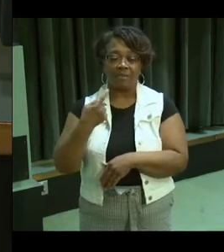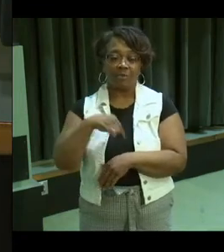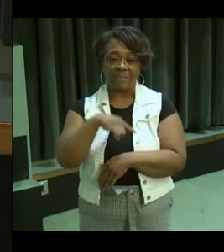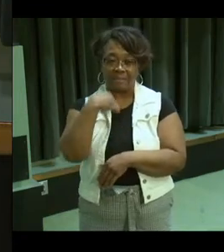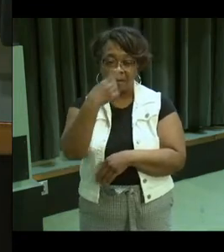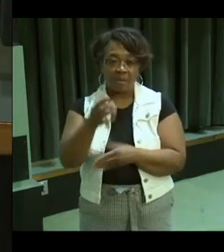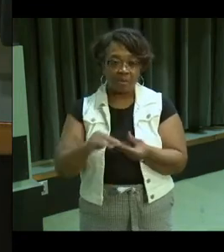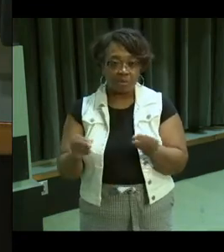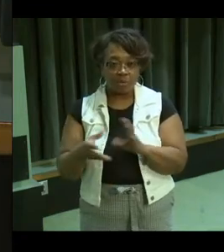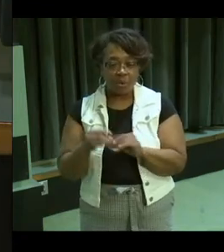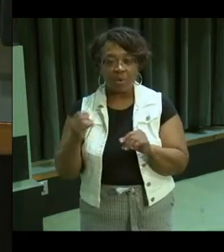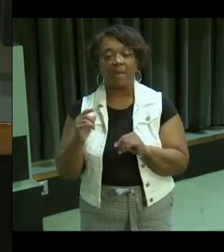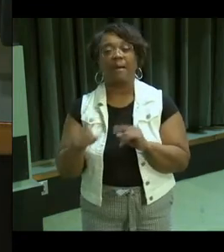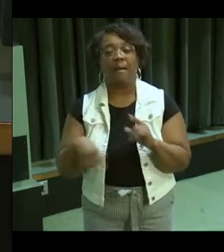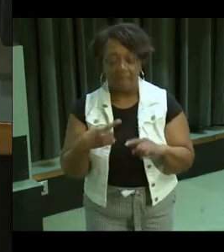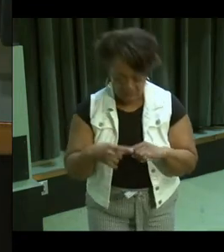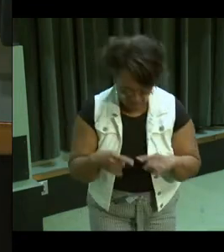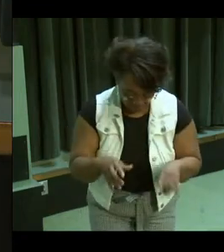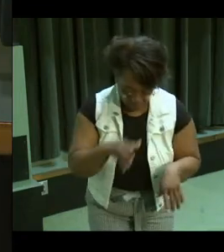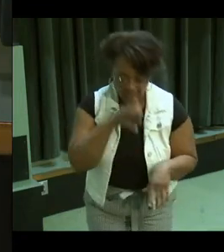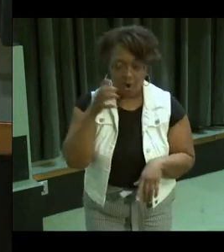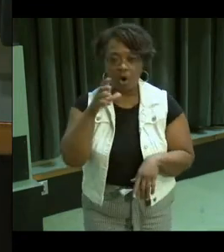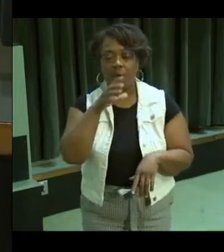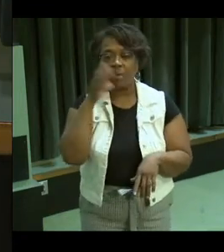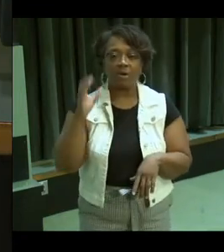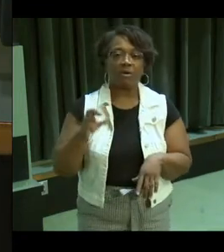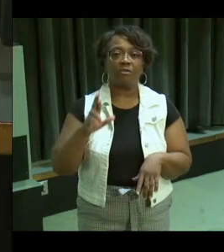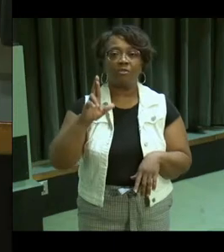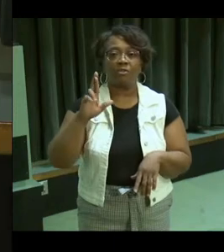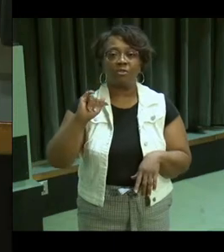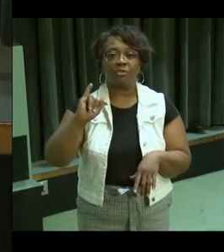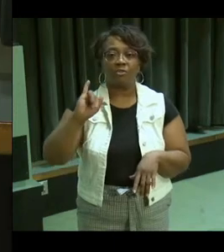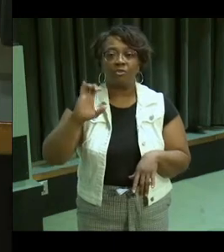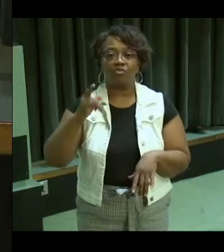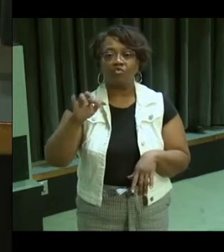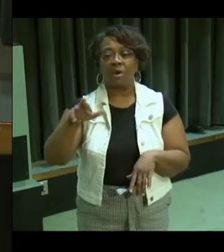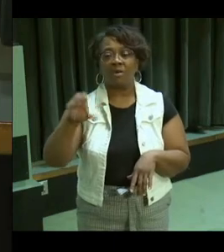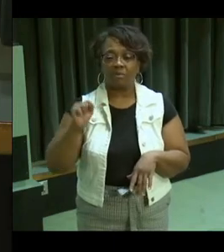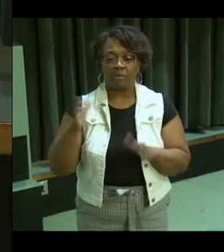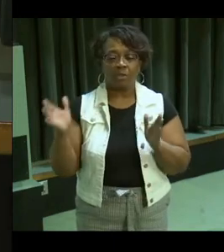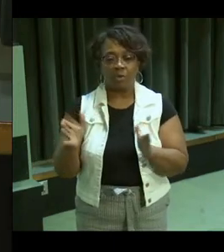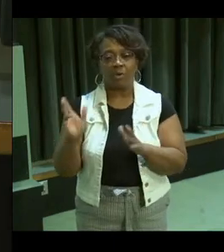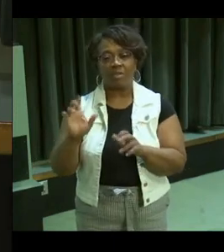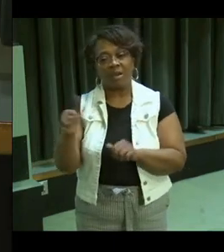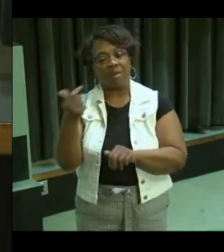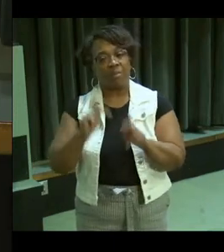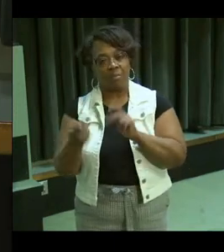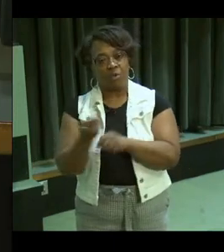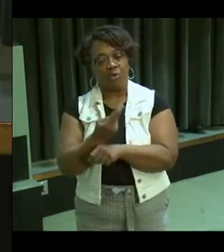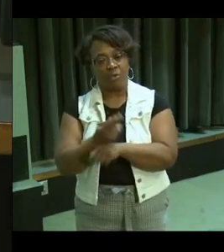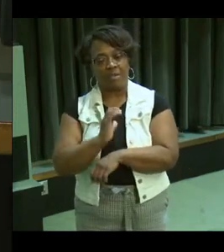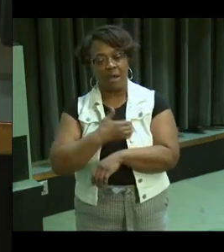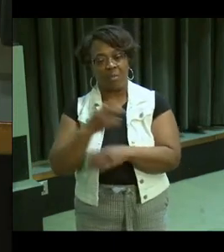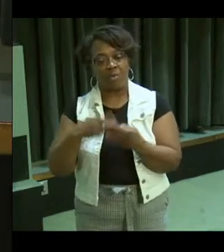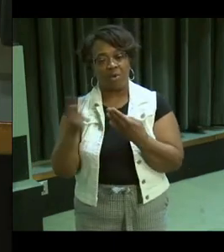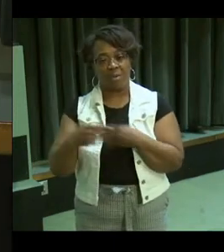these farmers and ranchers to